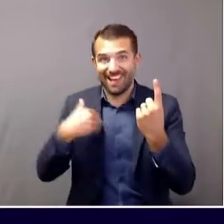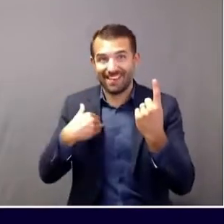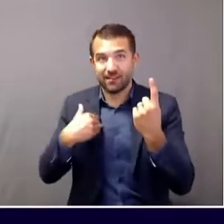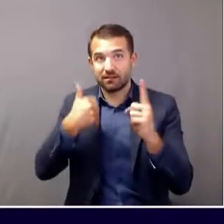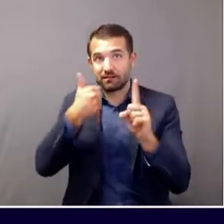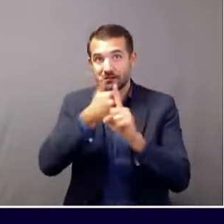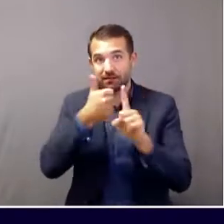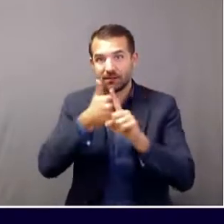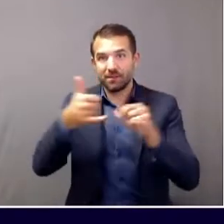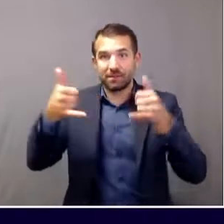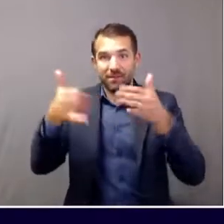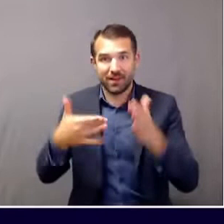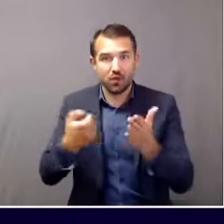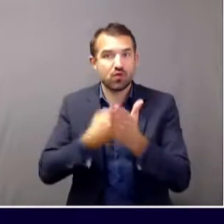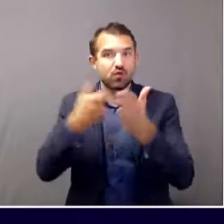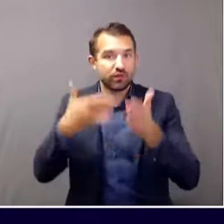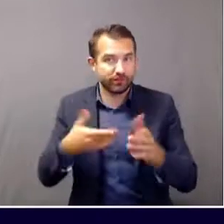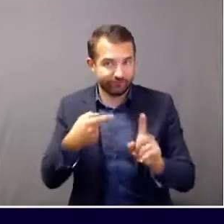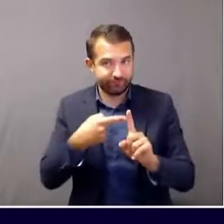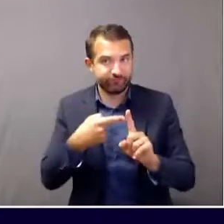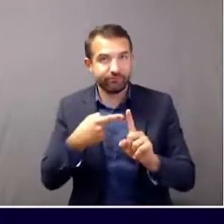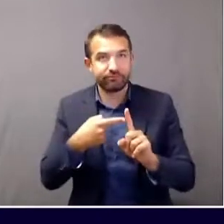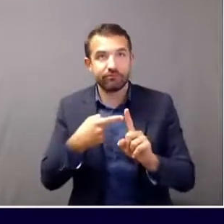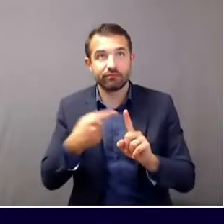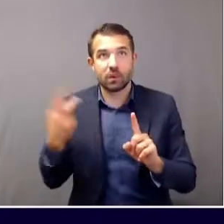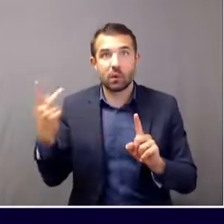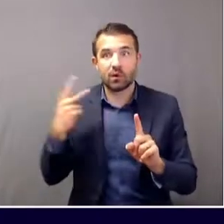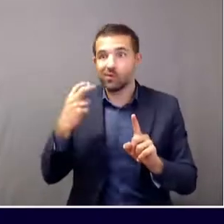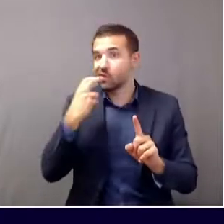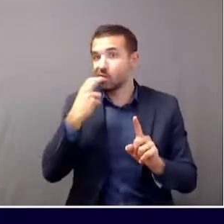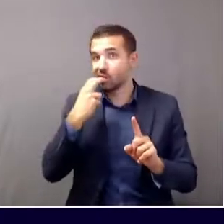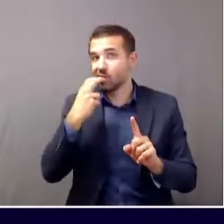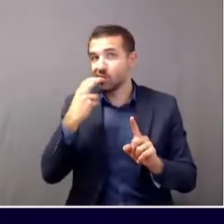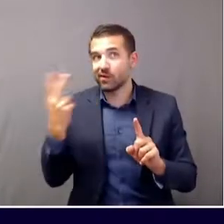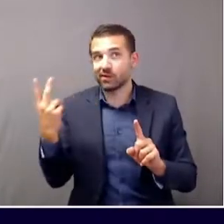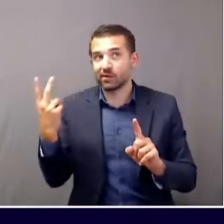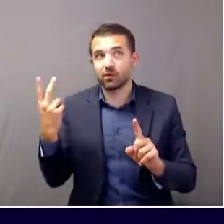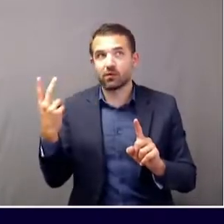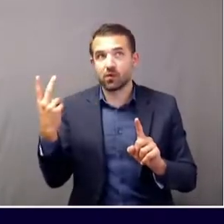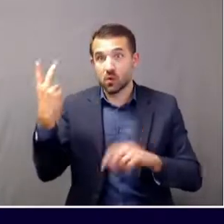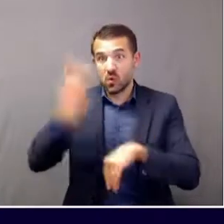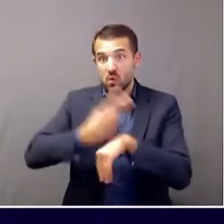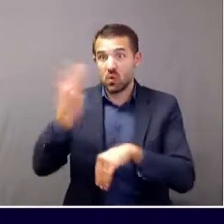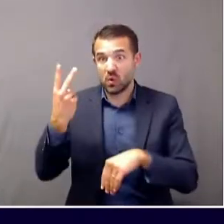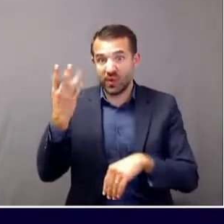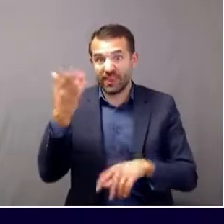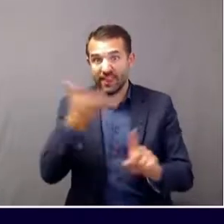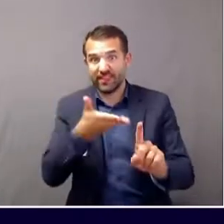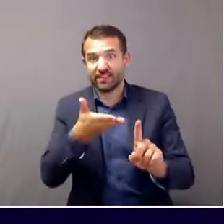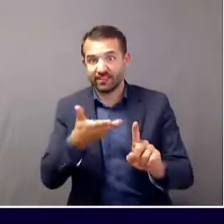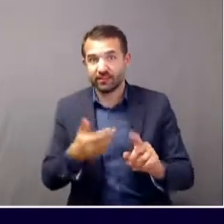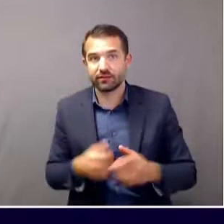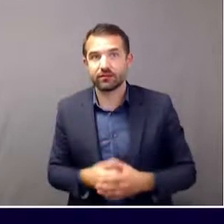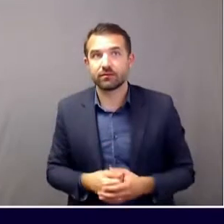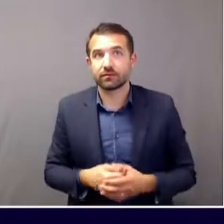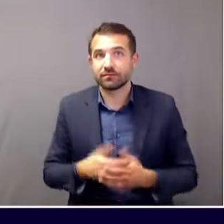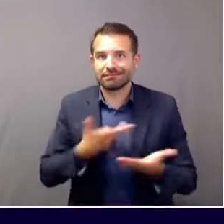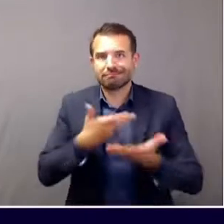question we are conducting further investigations